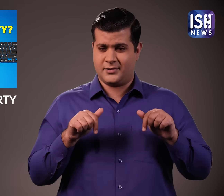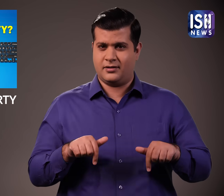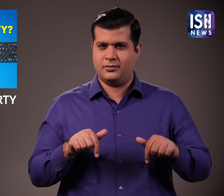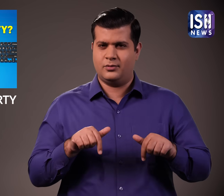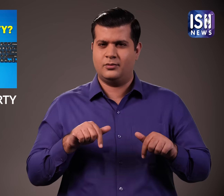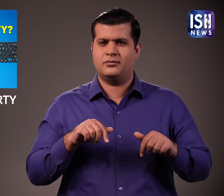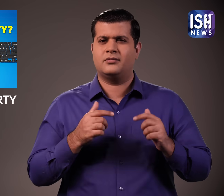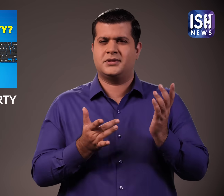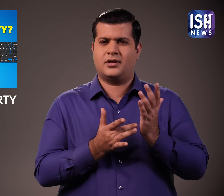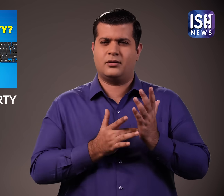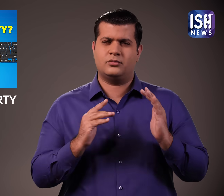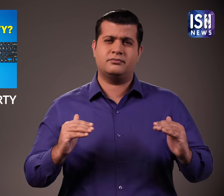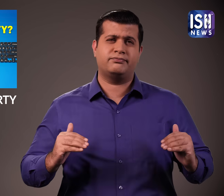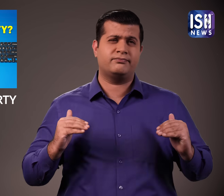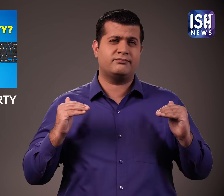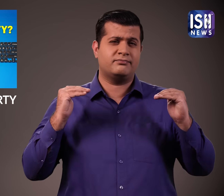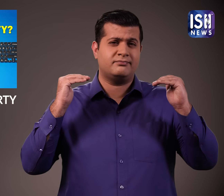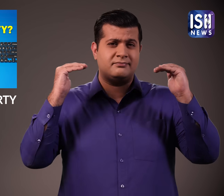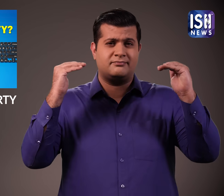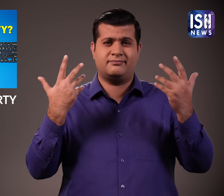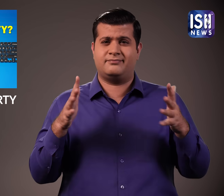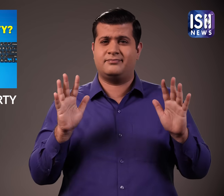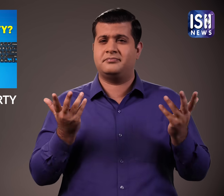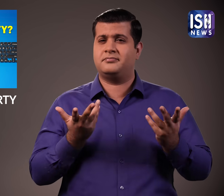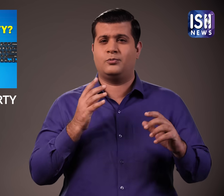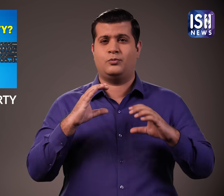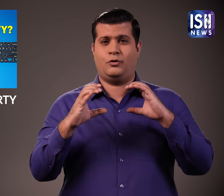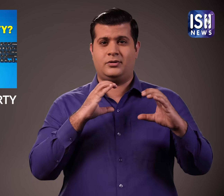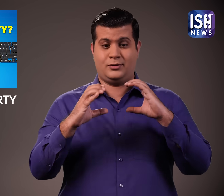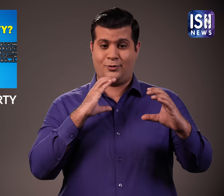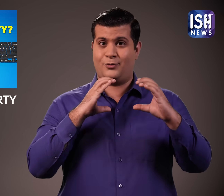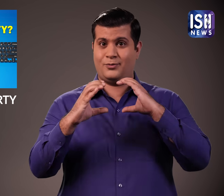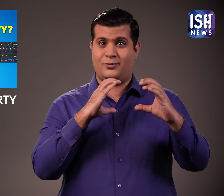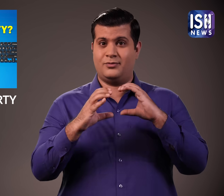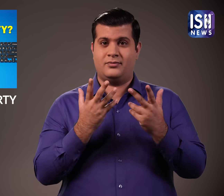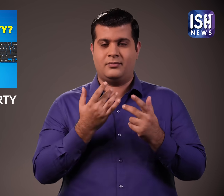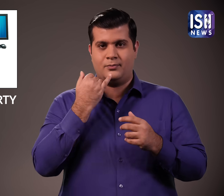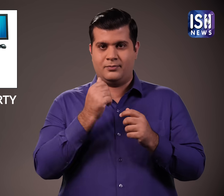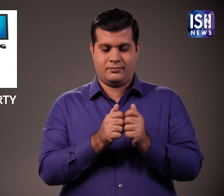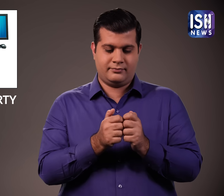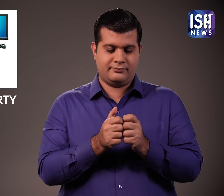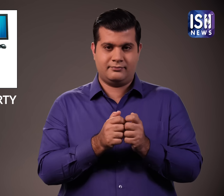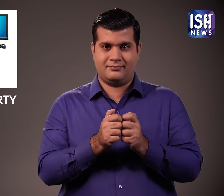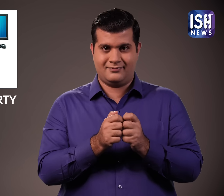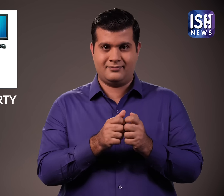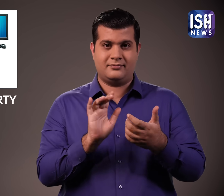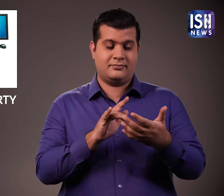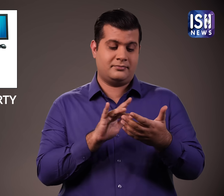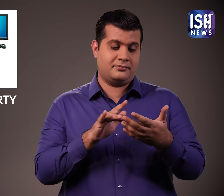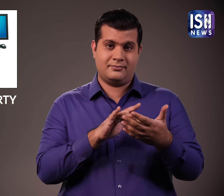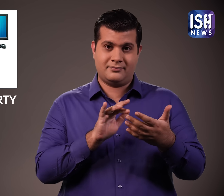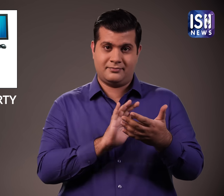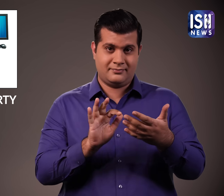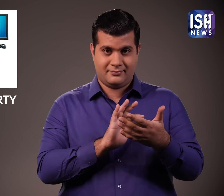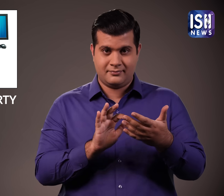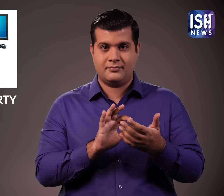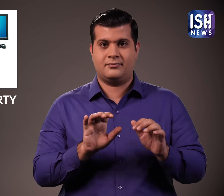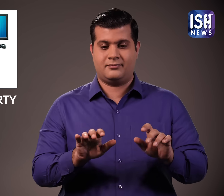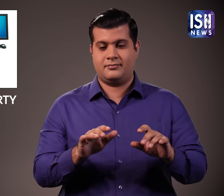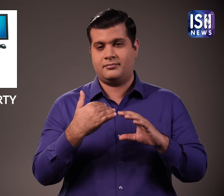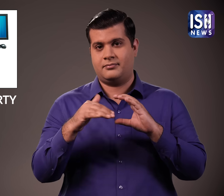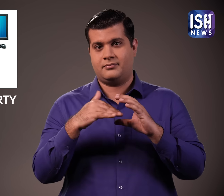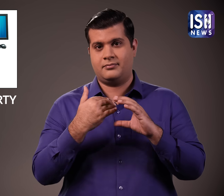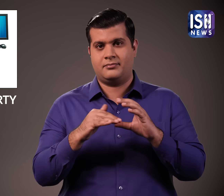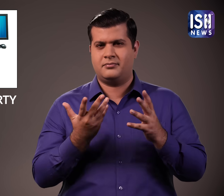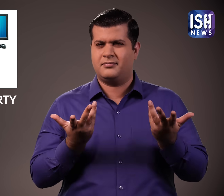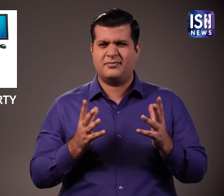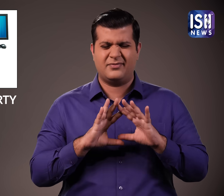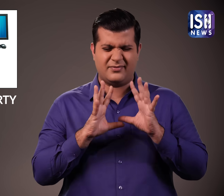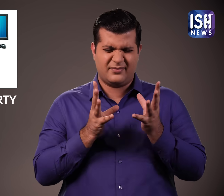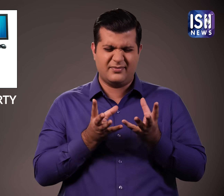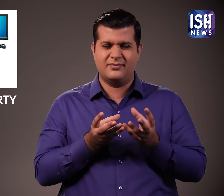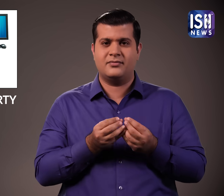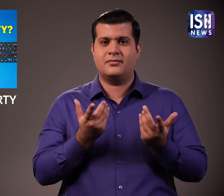Now communication technology is getting advance. We use text messages, touchscreen smart phones, email etc.